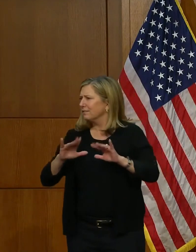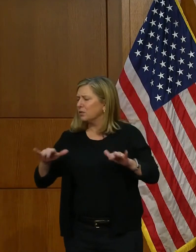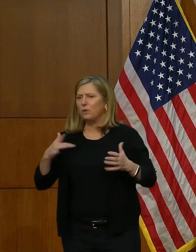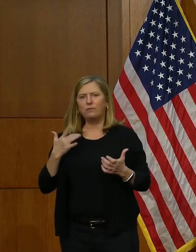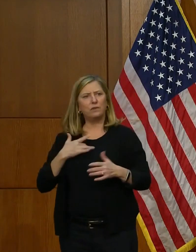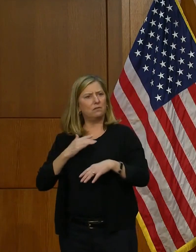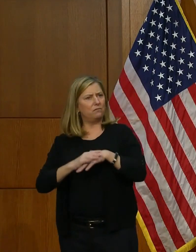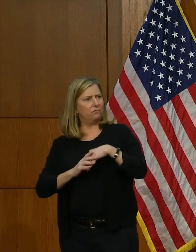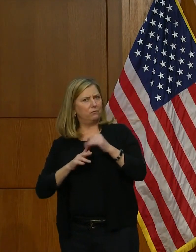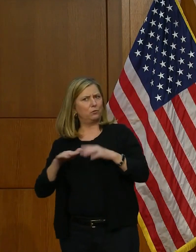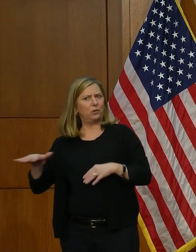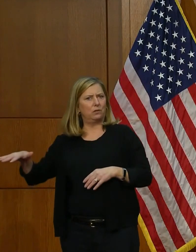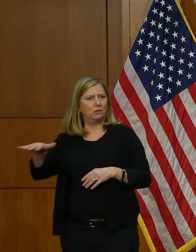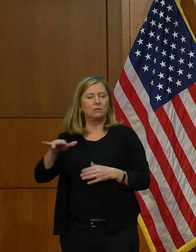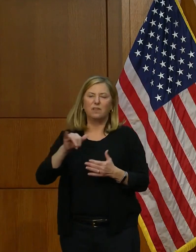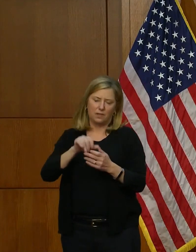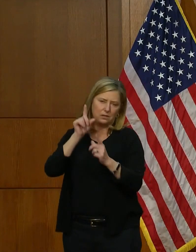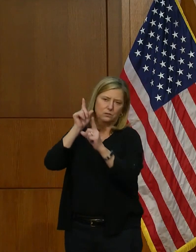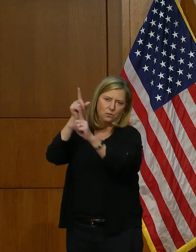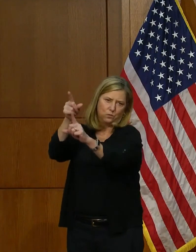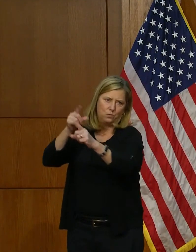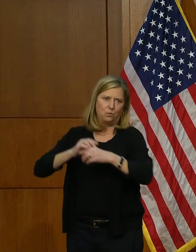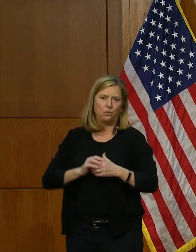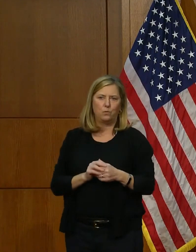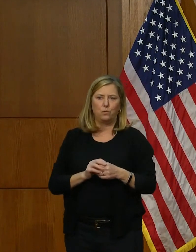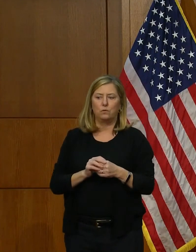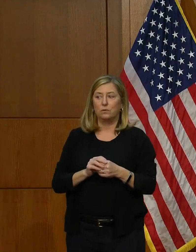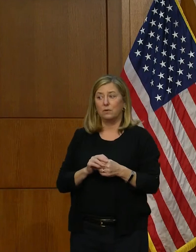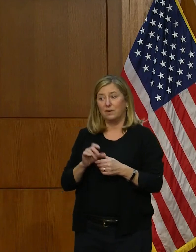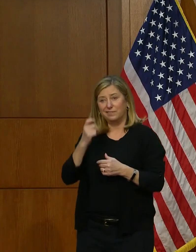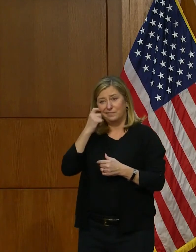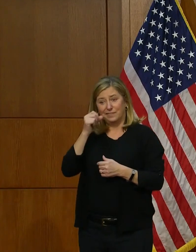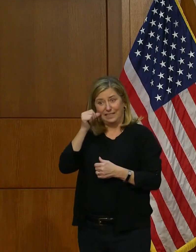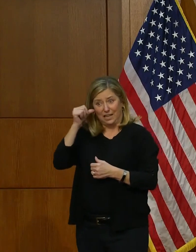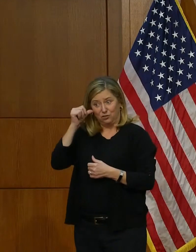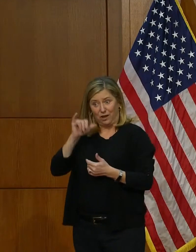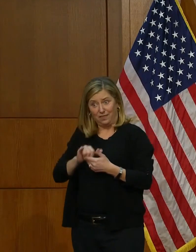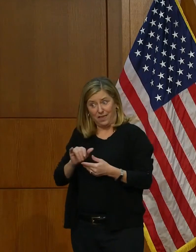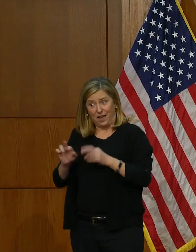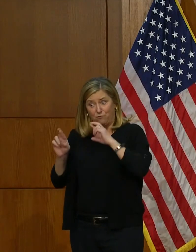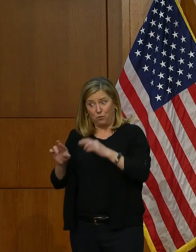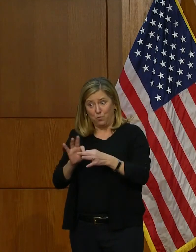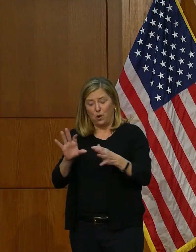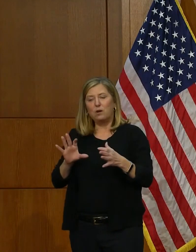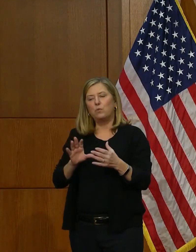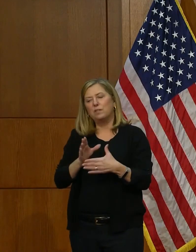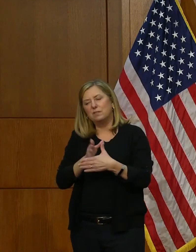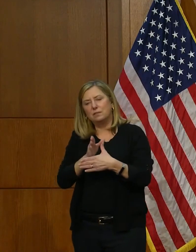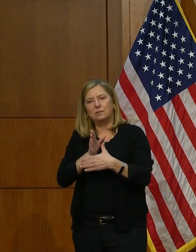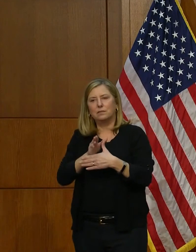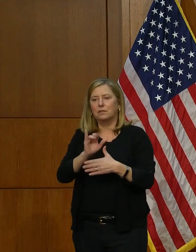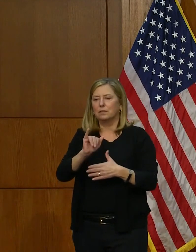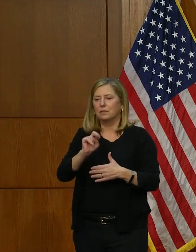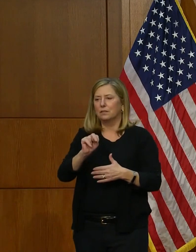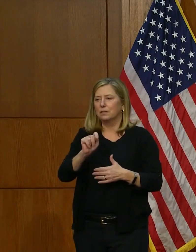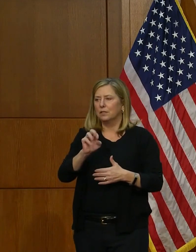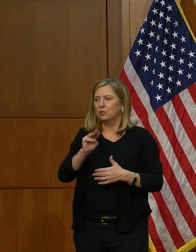COMFORTABLE AND FOR THE STAFF, THE FACTORY, ETCETERA, SO THAT'S REALLY OUR GOAL AGAIN.